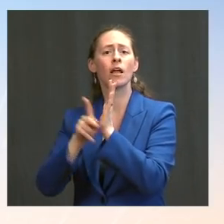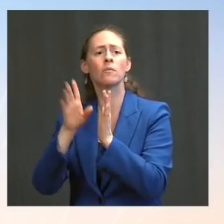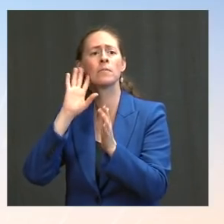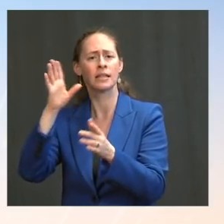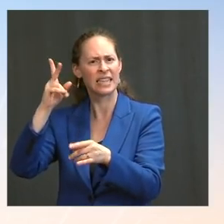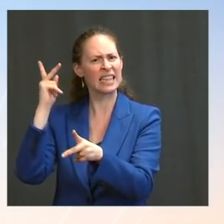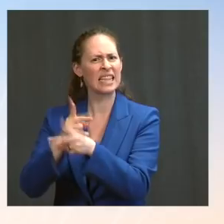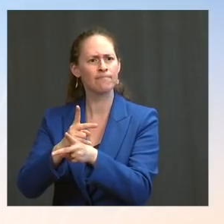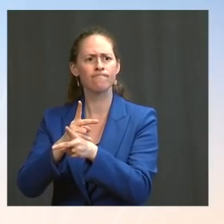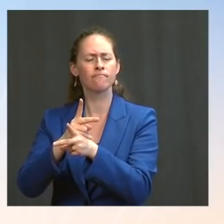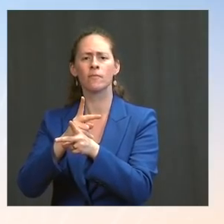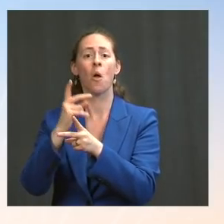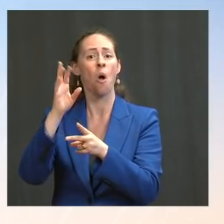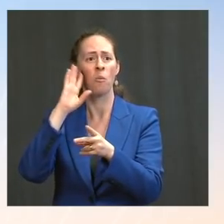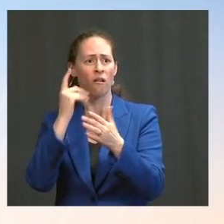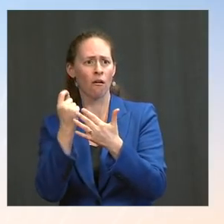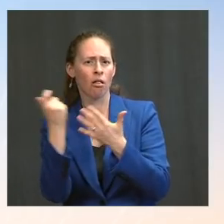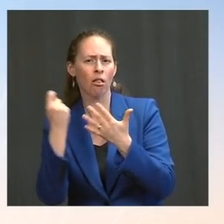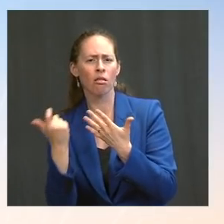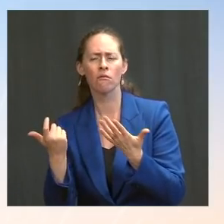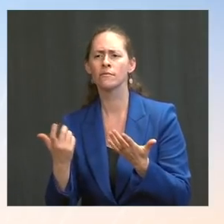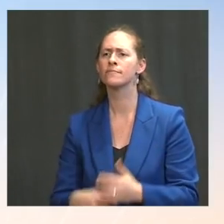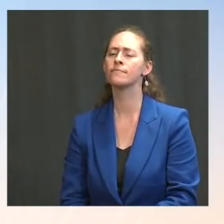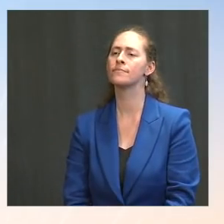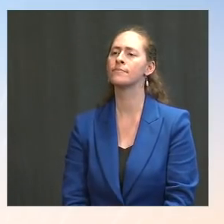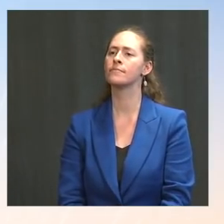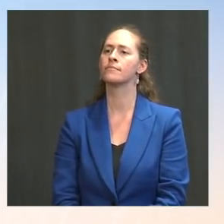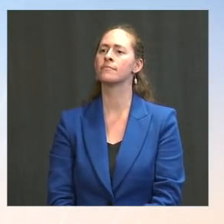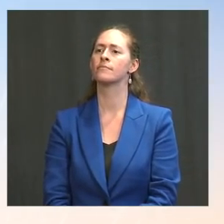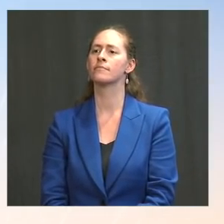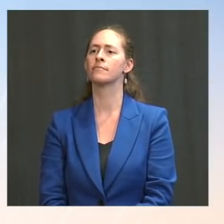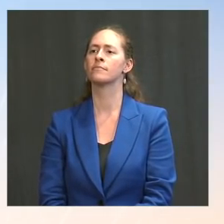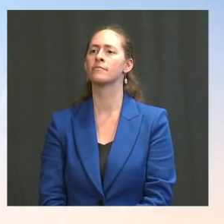that was a vote that happened earlier this week, and I congratulate Chairman DeFazio